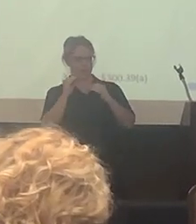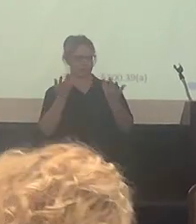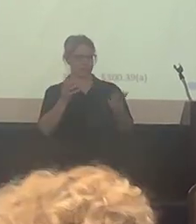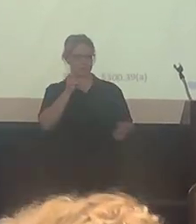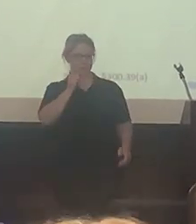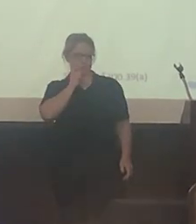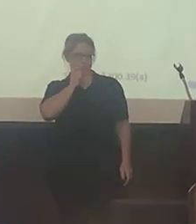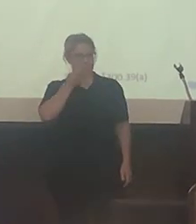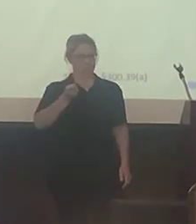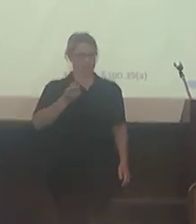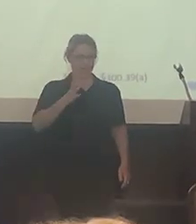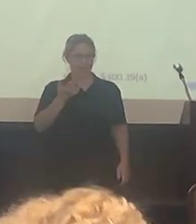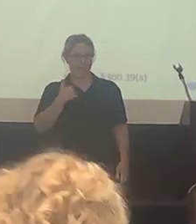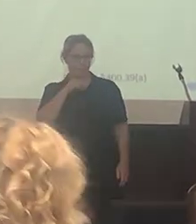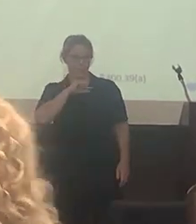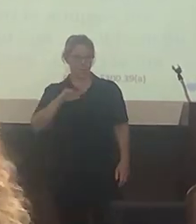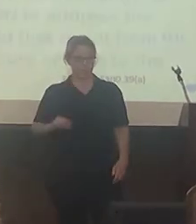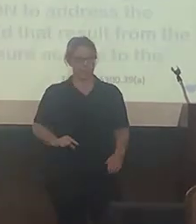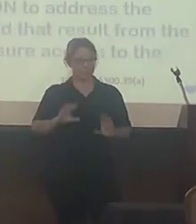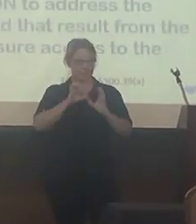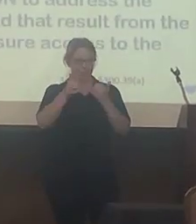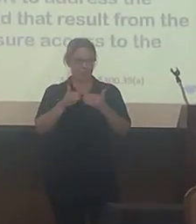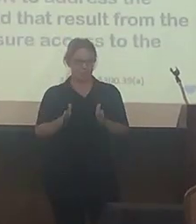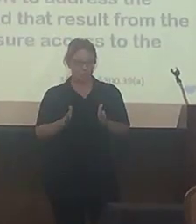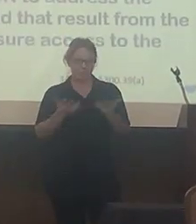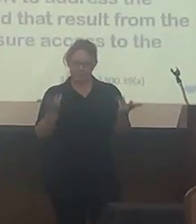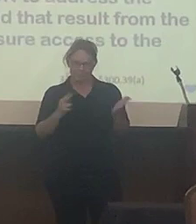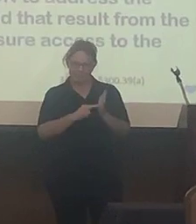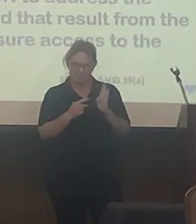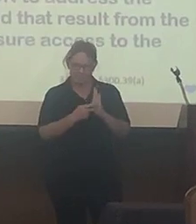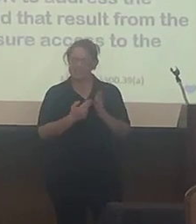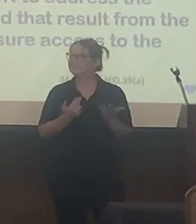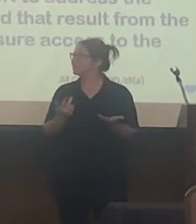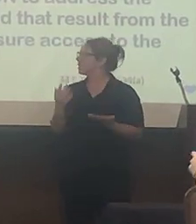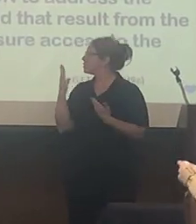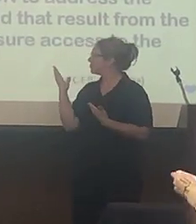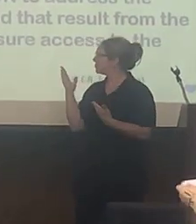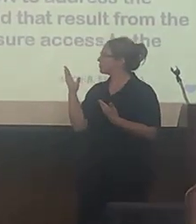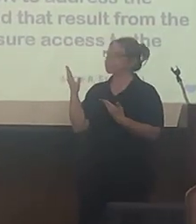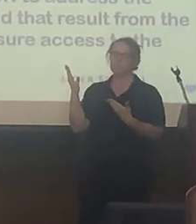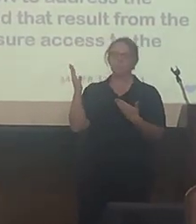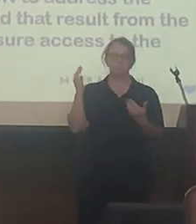of the classroom right so specially designed instruction means adapting as appropriate to